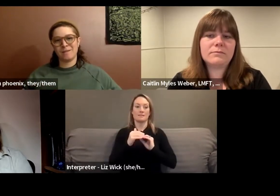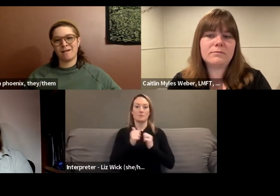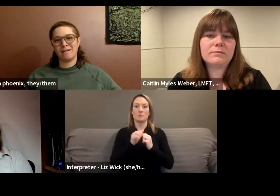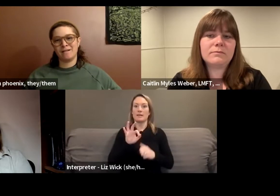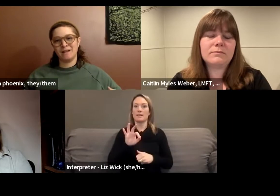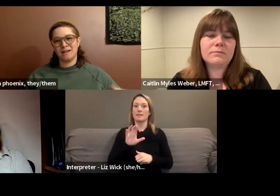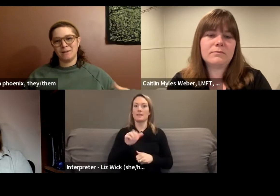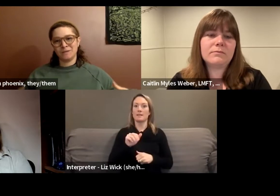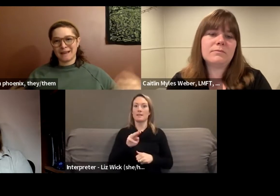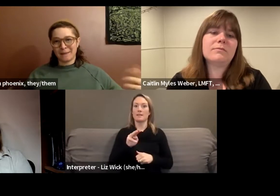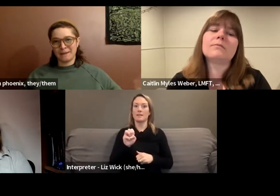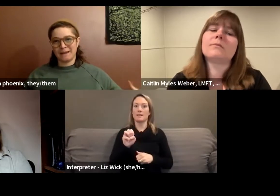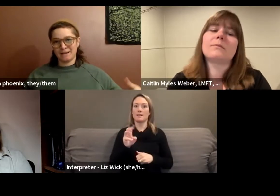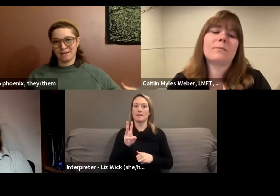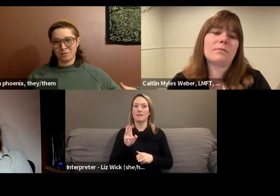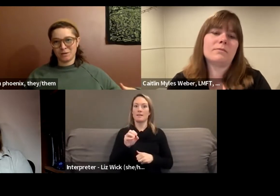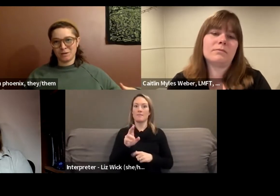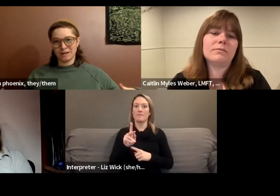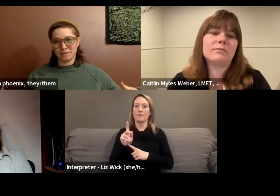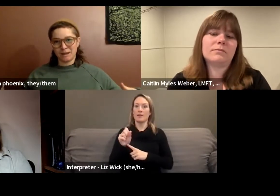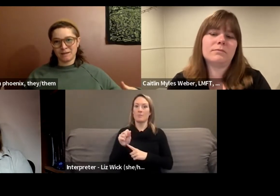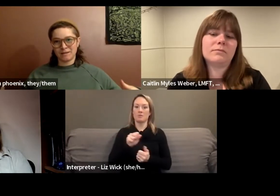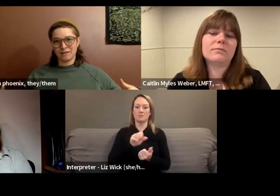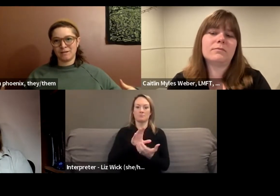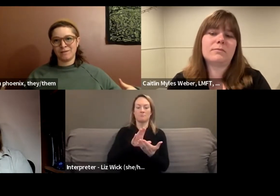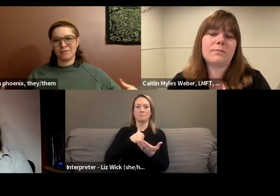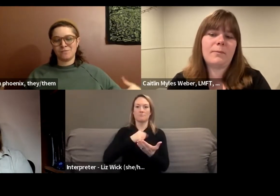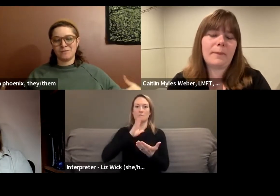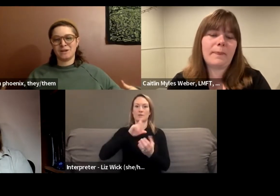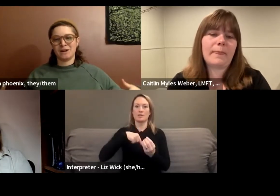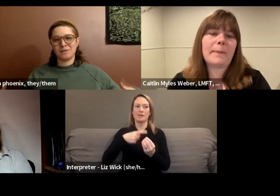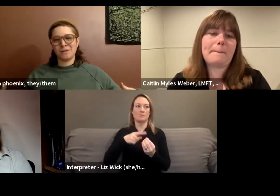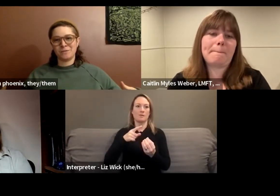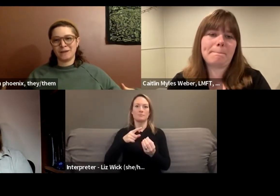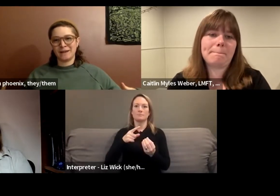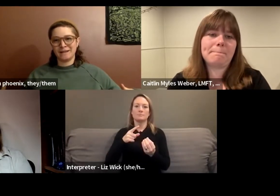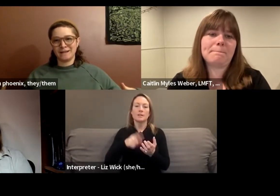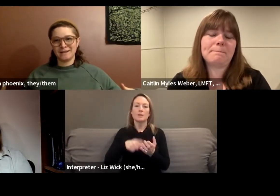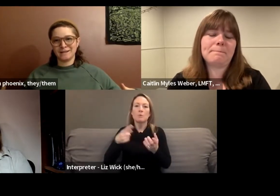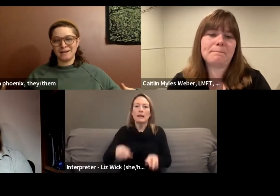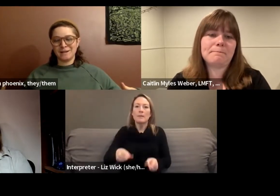about what's happening in a therapeutic space. You know, even when we talk about modalities,